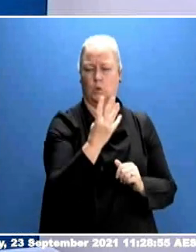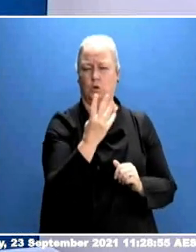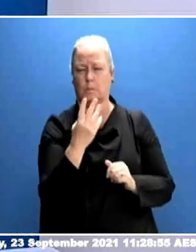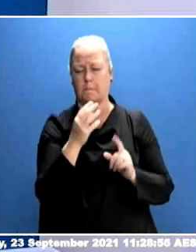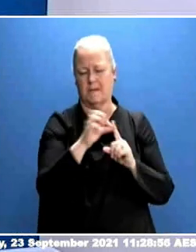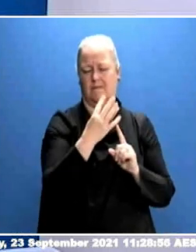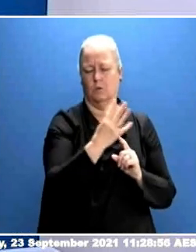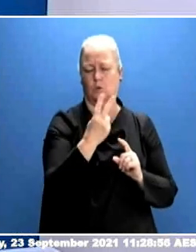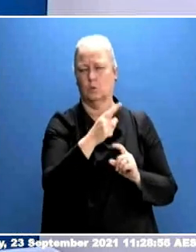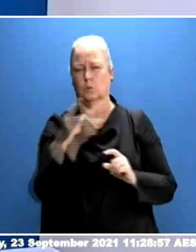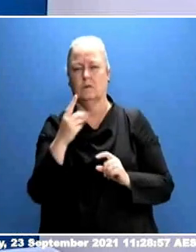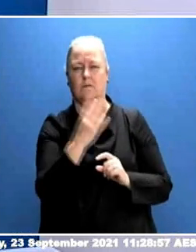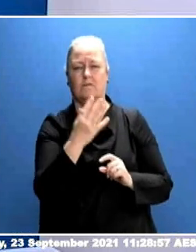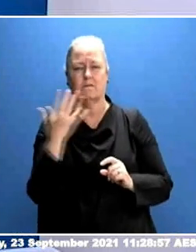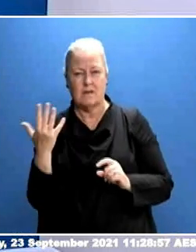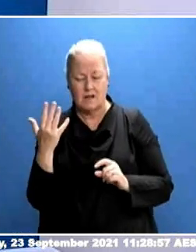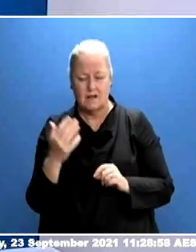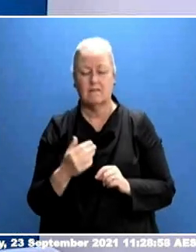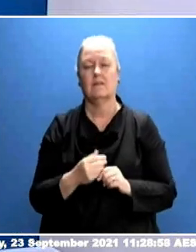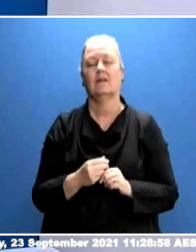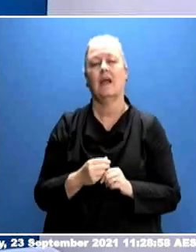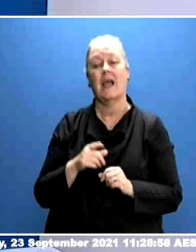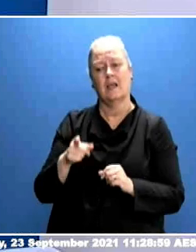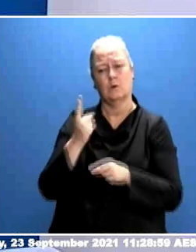plays a key role in how a child experiences Secure Care